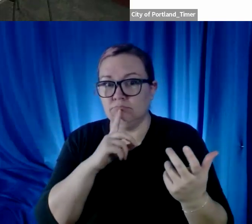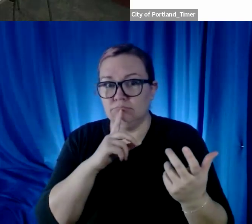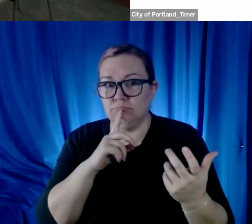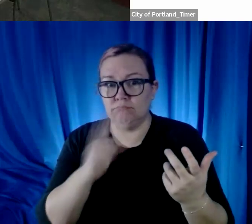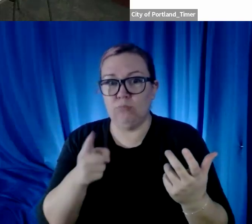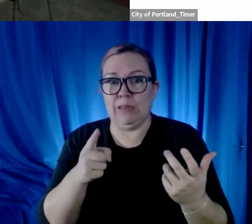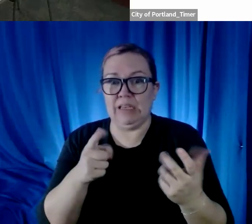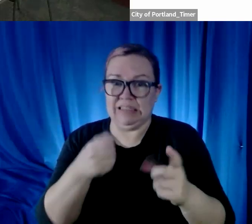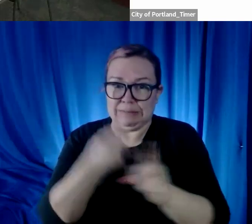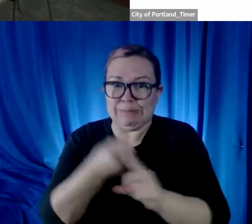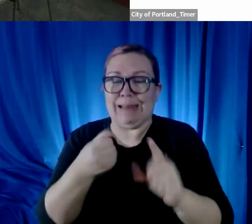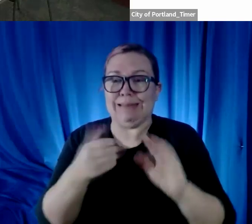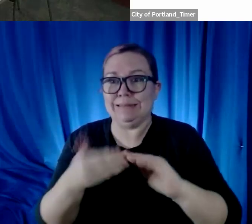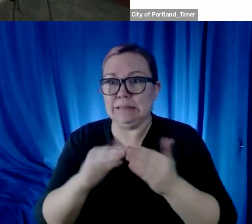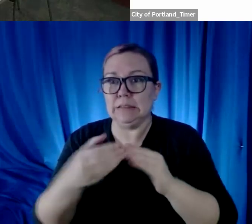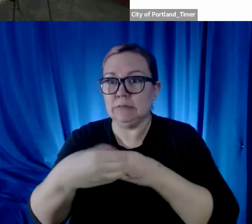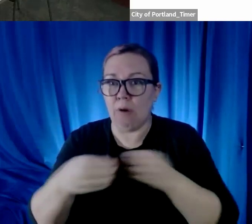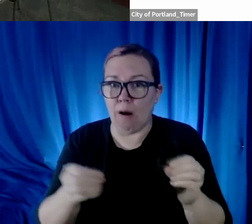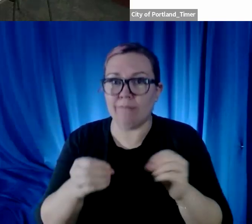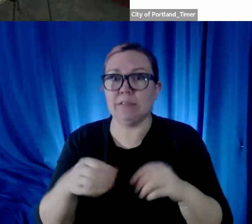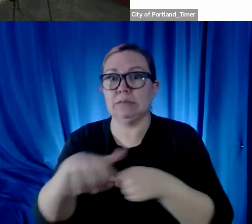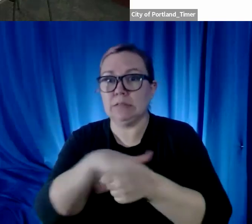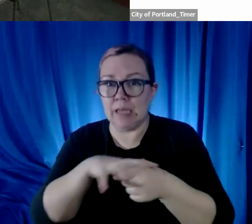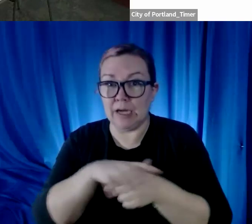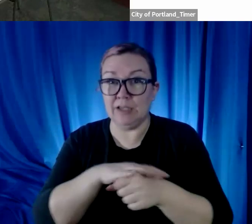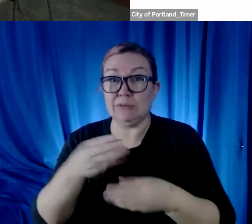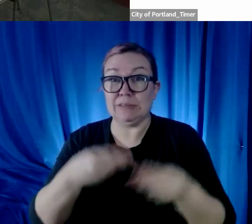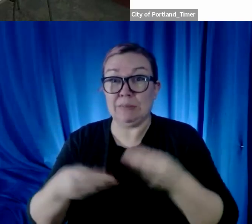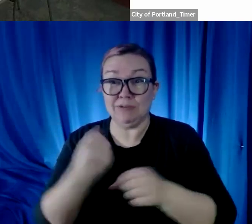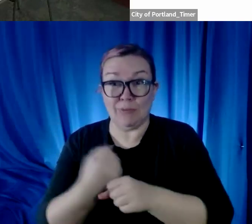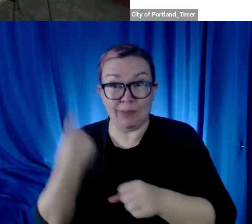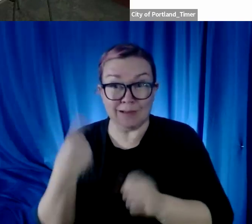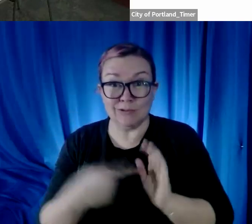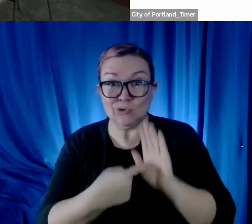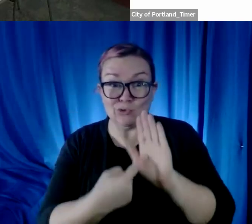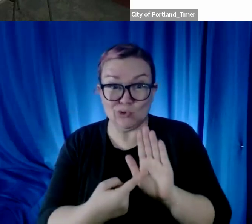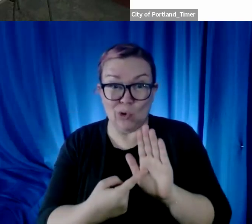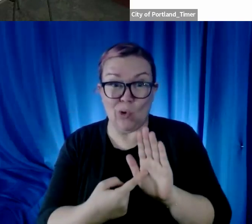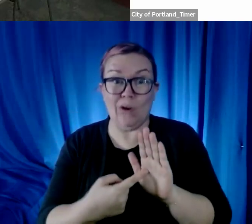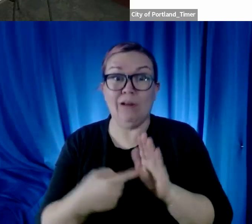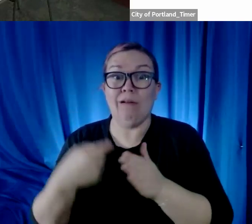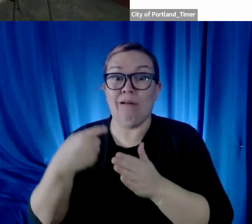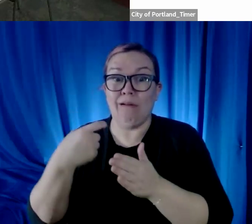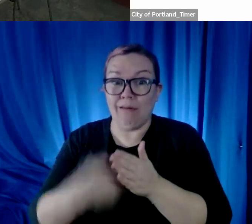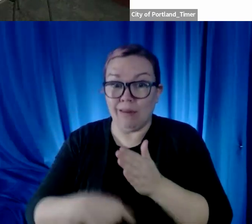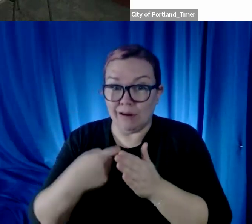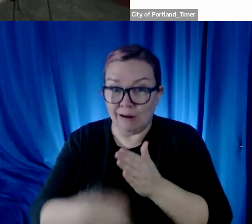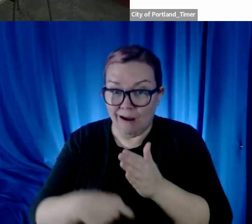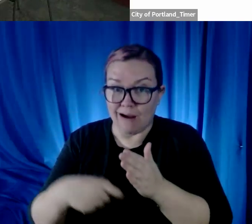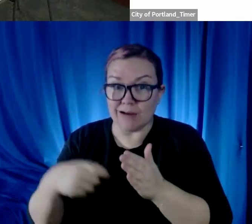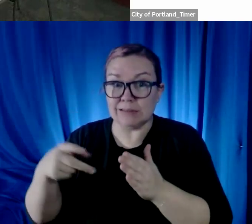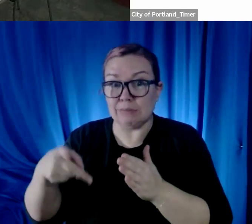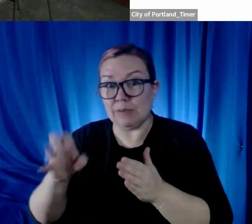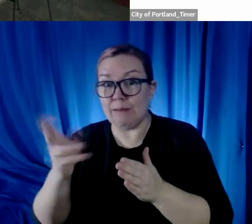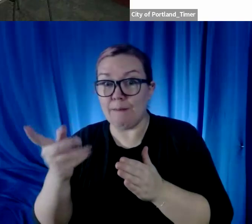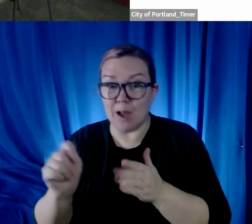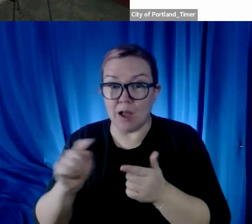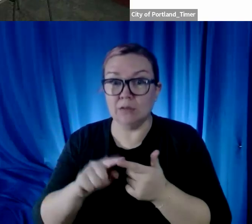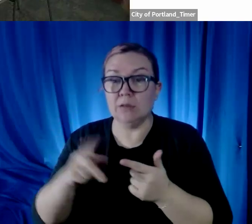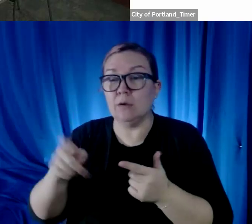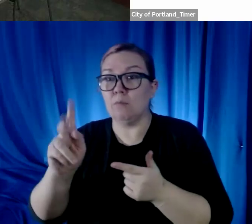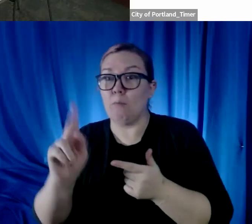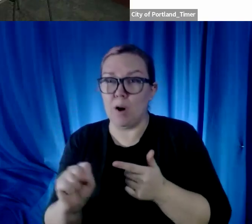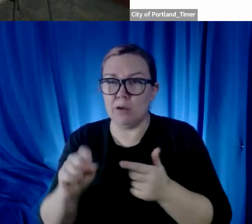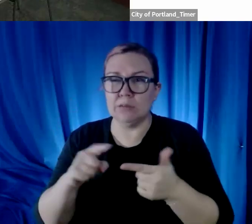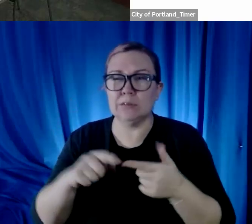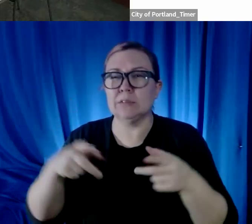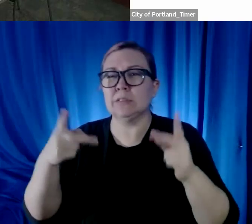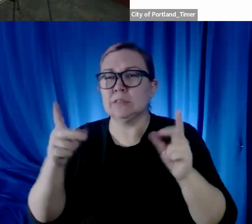The CBO budget reviews last year indicated the Prosper Portland, PBOT, permitting office and parks bureau were to varying degrees in this camp.